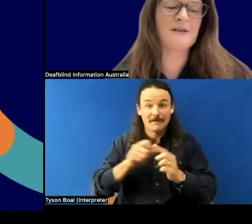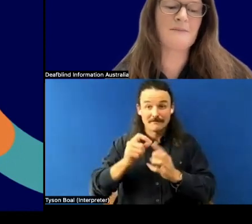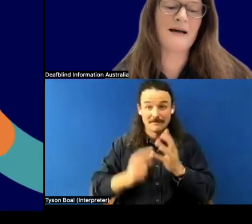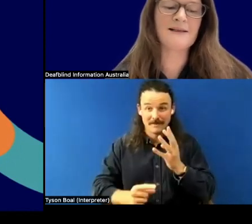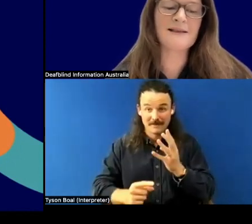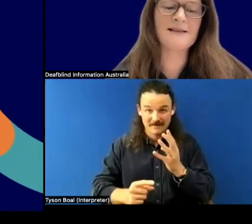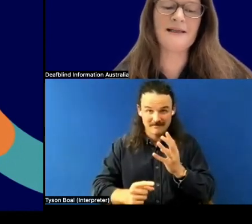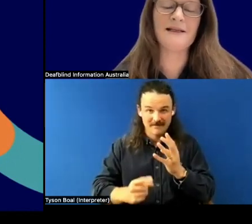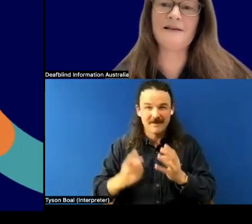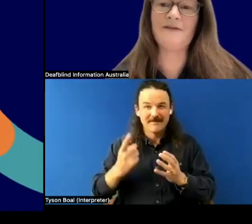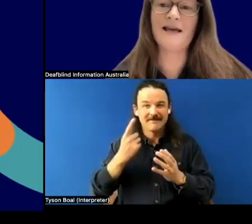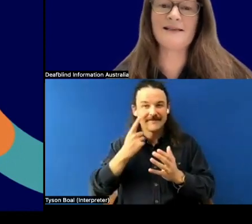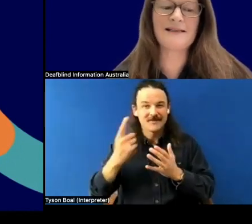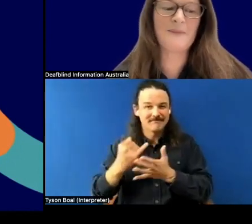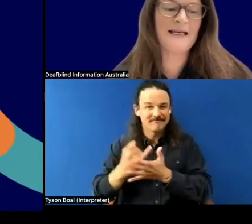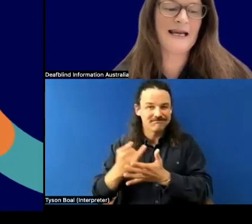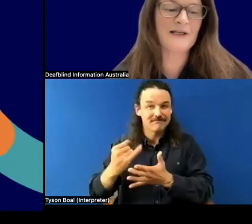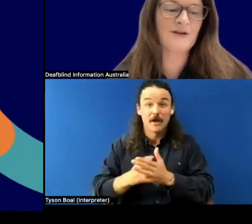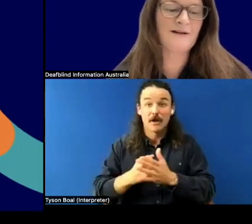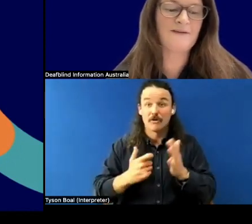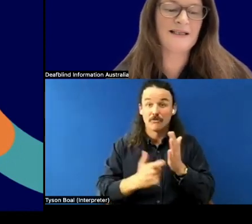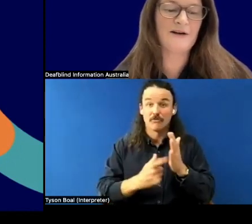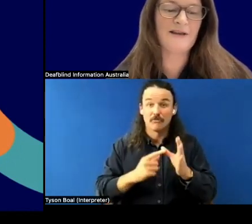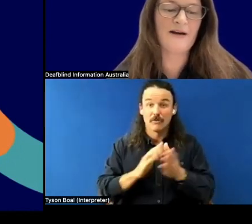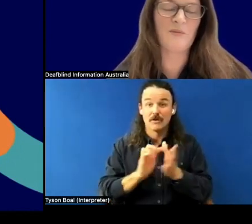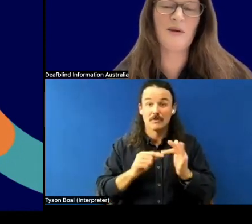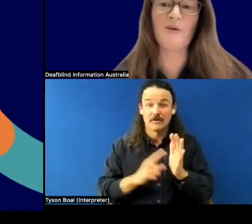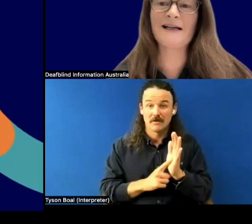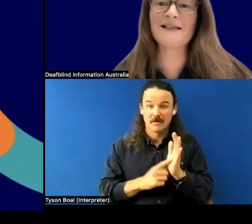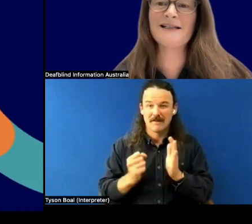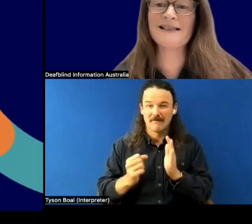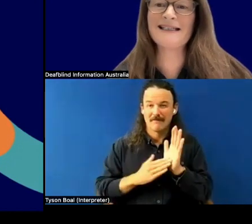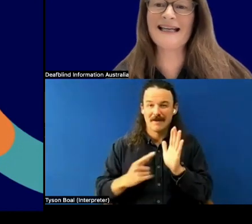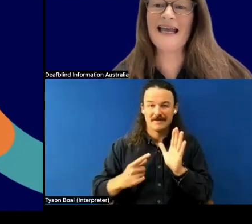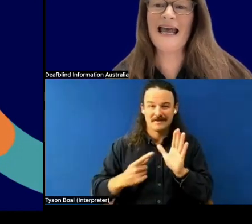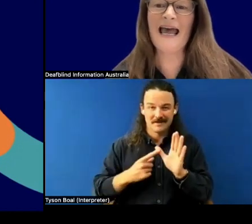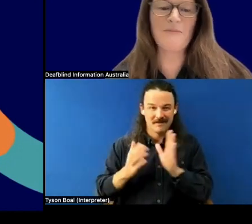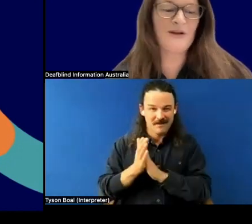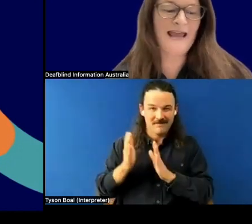a Masters in Advanced Paediatric Physiotherapy Practice, and both